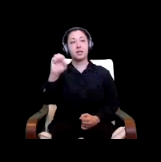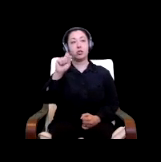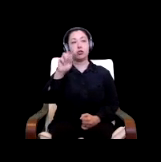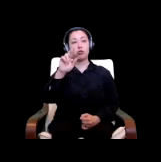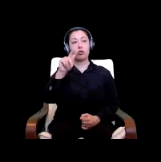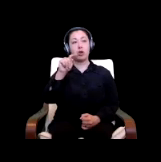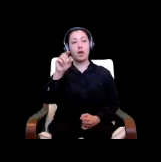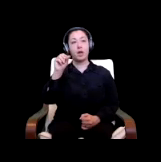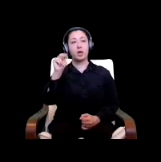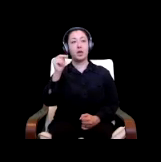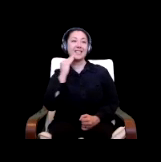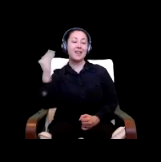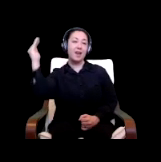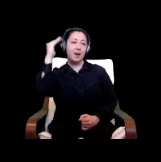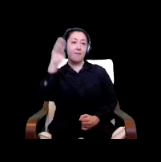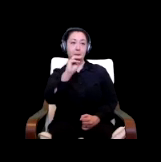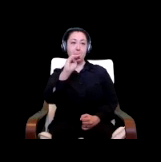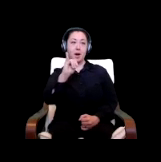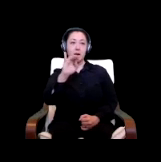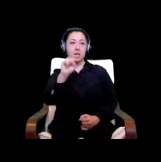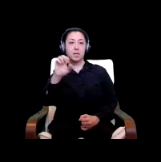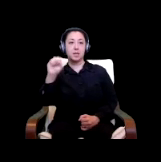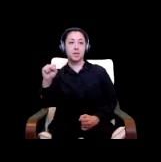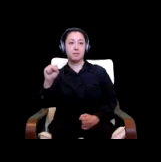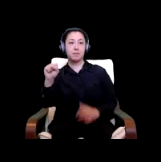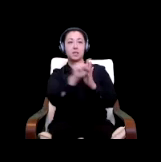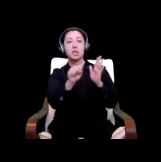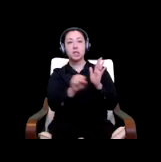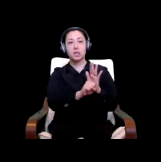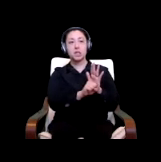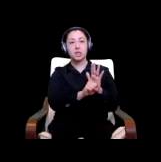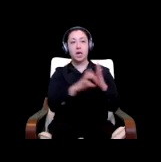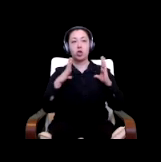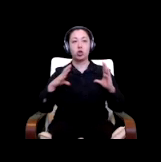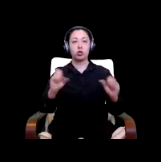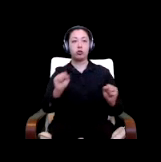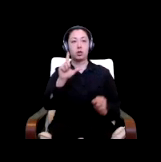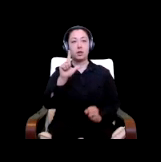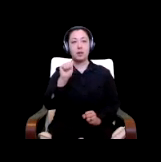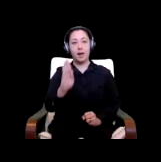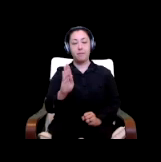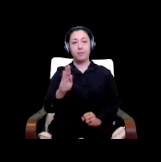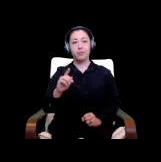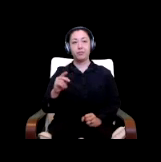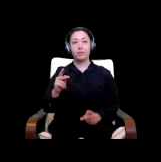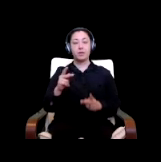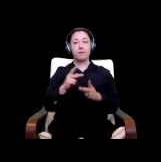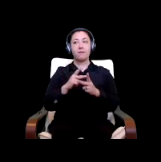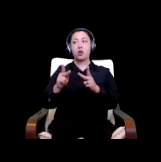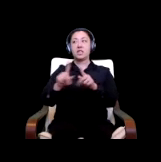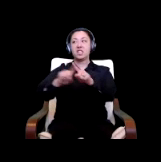With this panel, we had pretty interdisciplinary team, people with experience is with the Deafblind